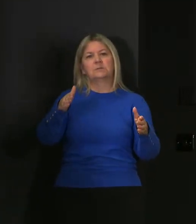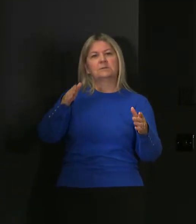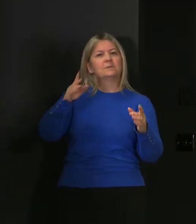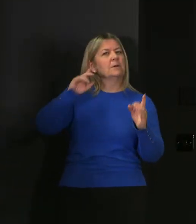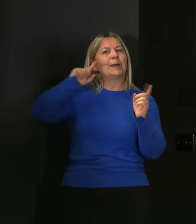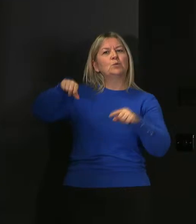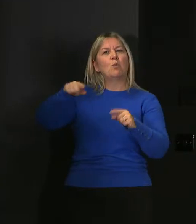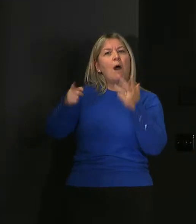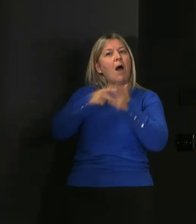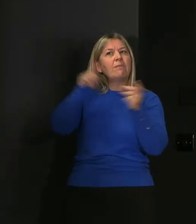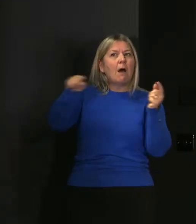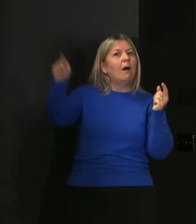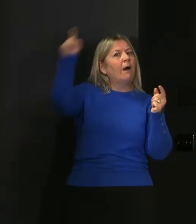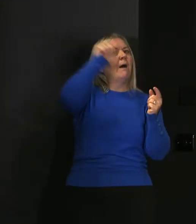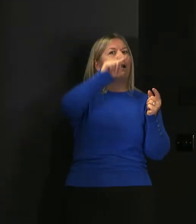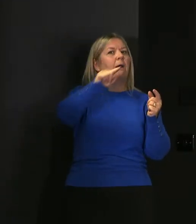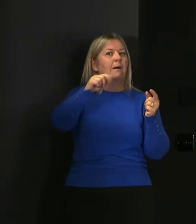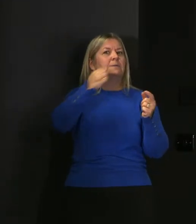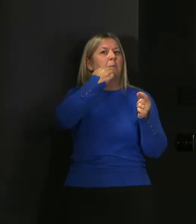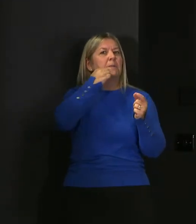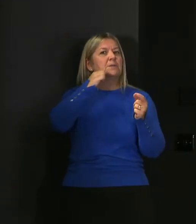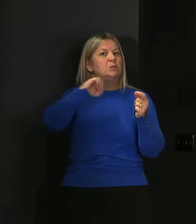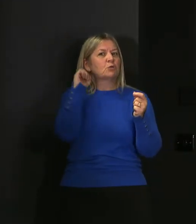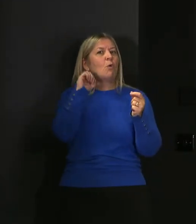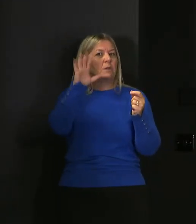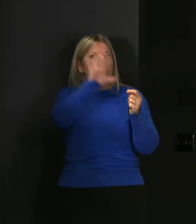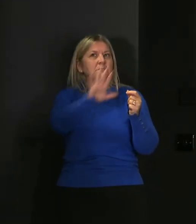the signs that we're seeing from across the country of rising cases in those